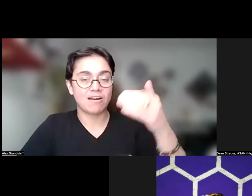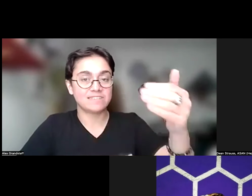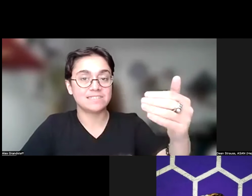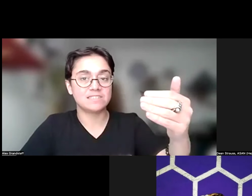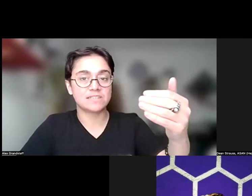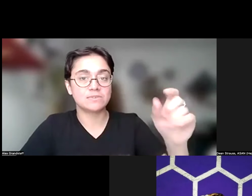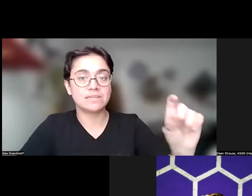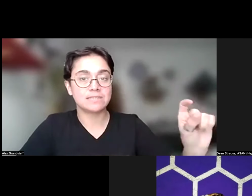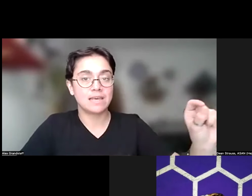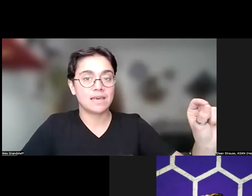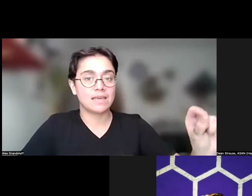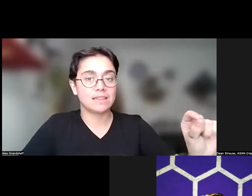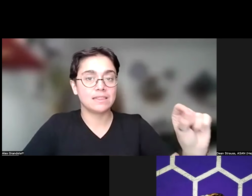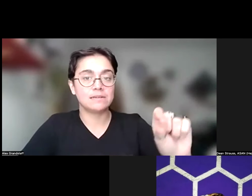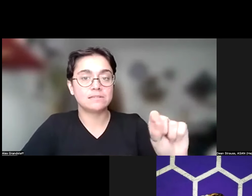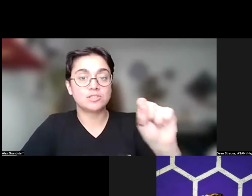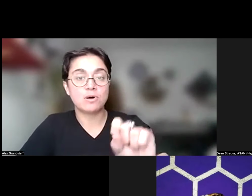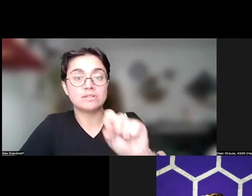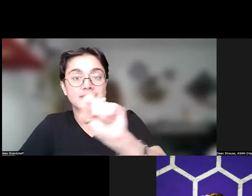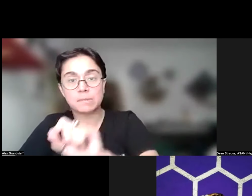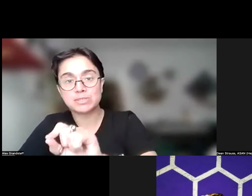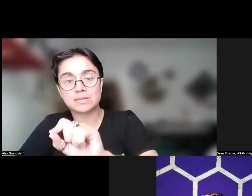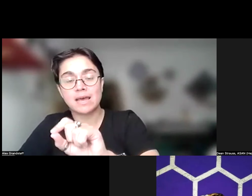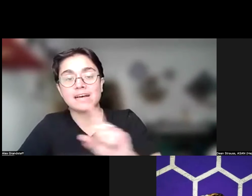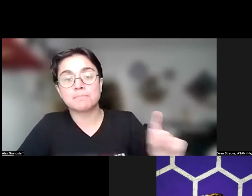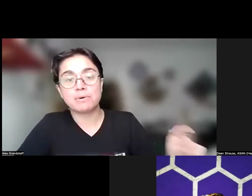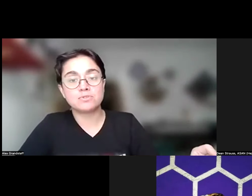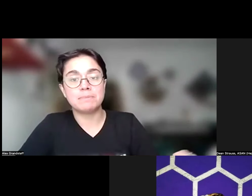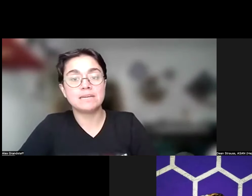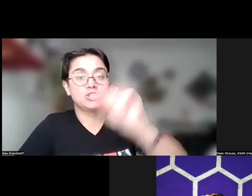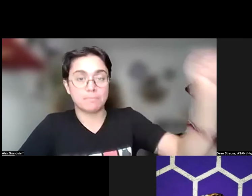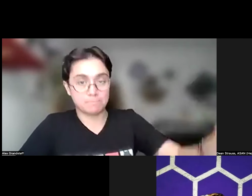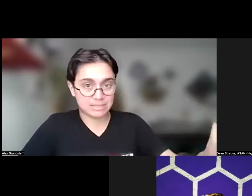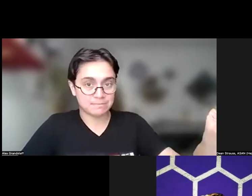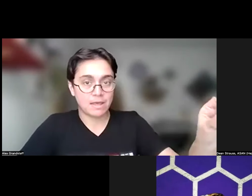Who have the patient's for where